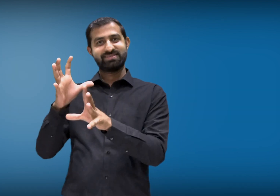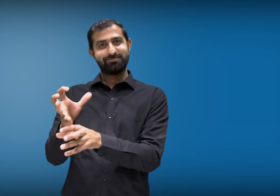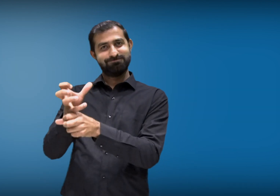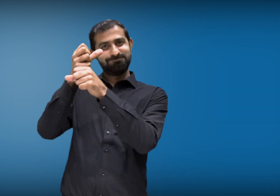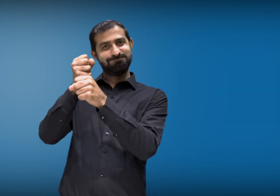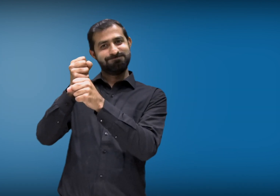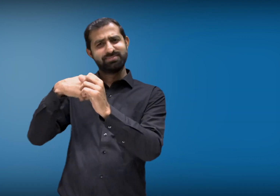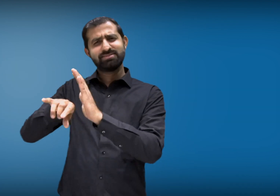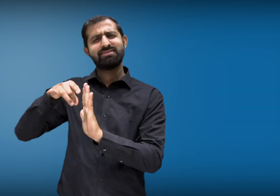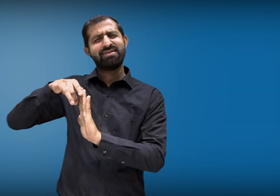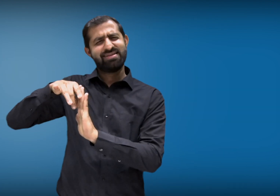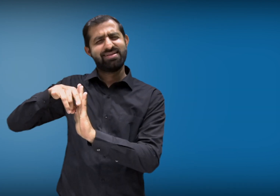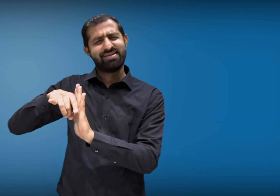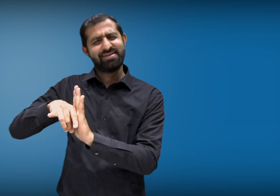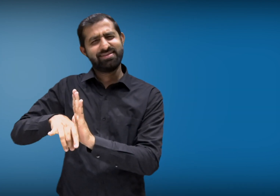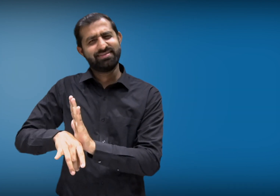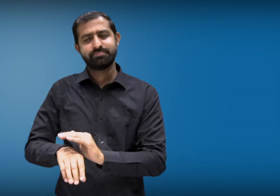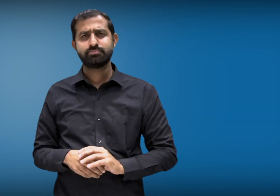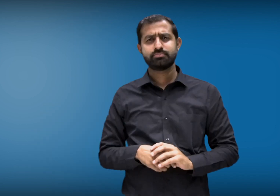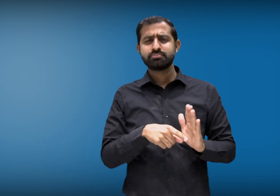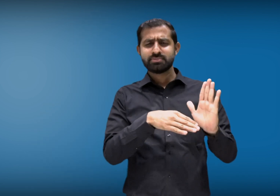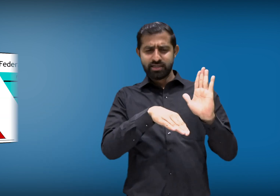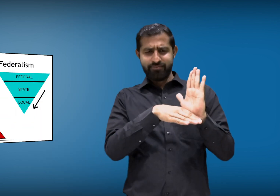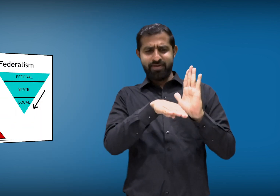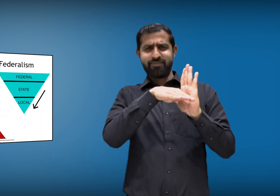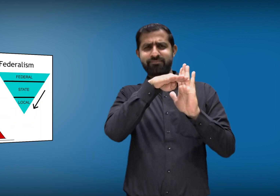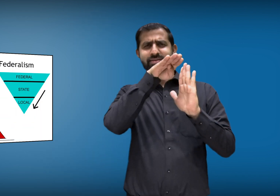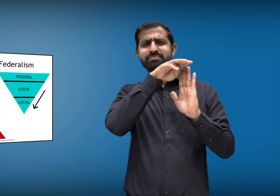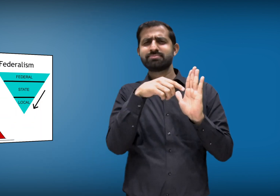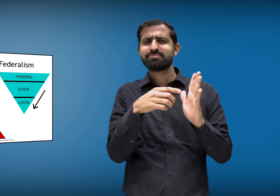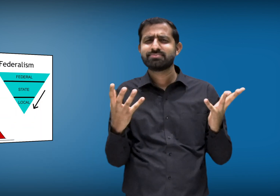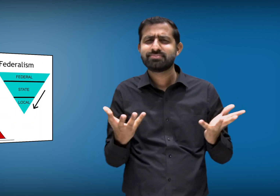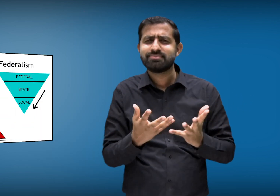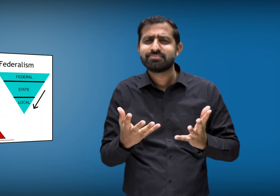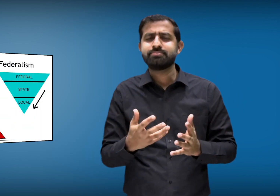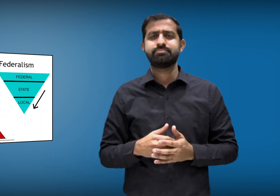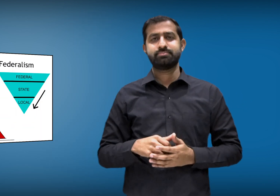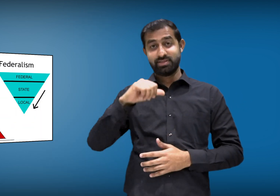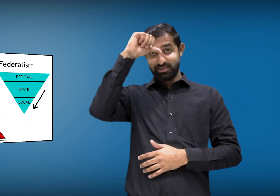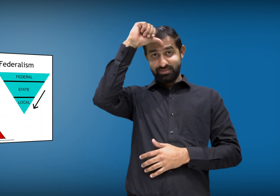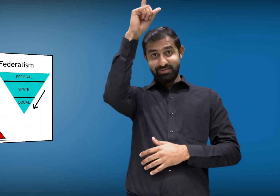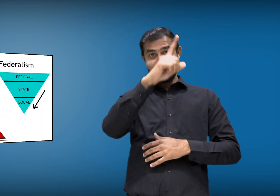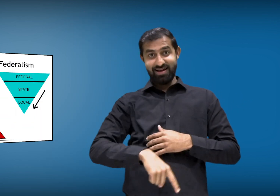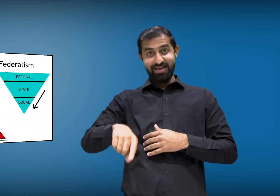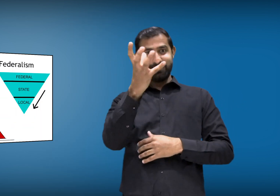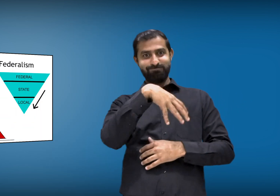Features of Federalism There are various levels within the government.